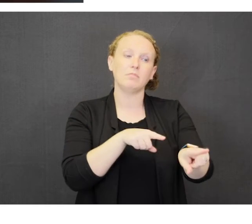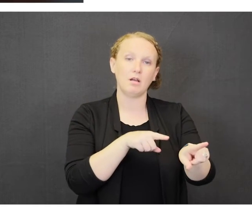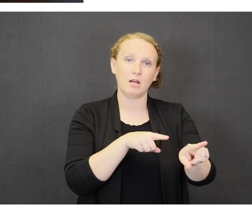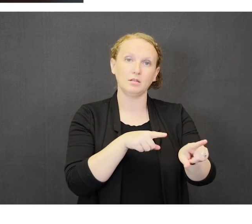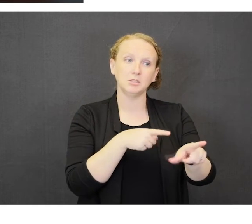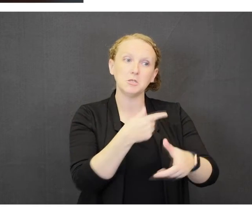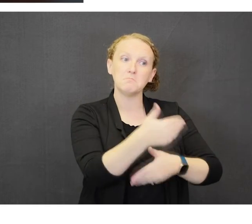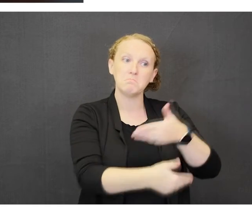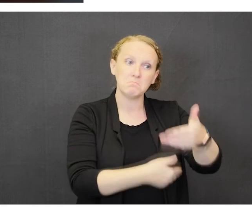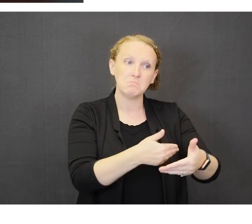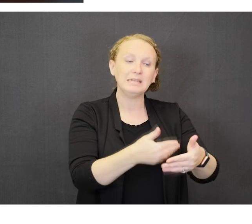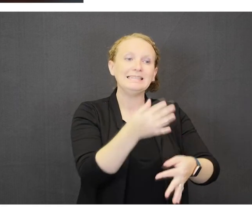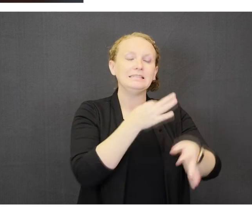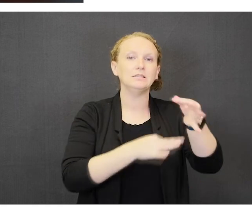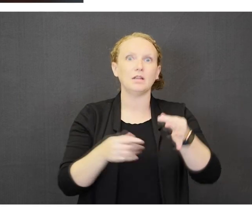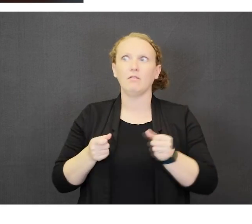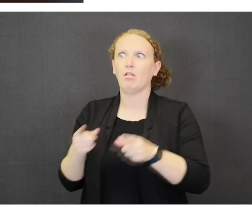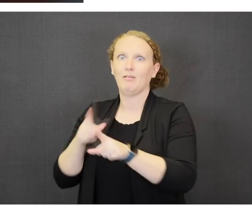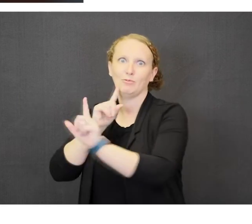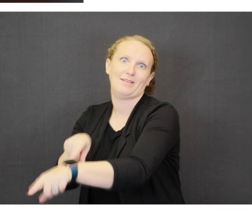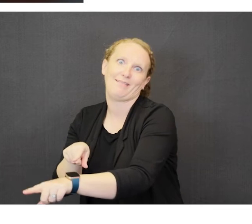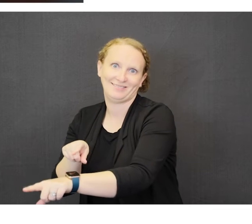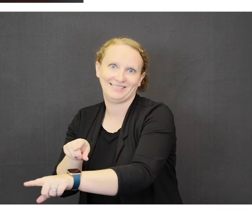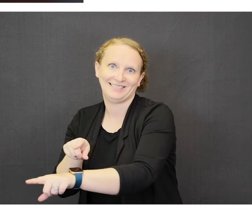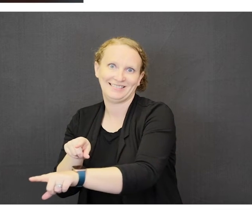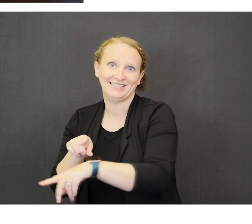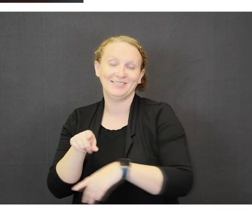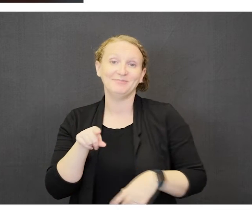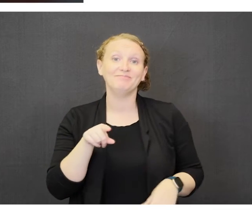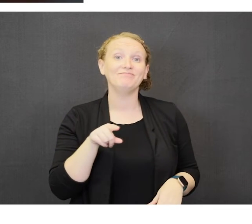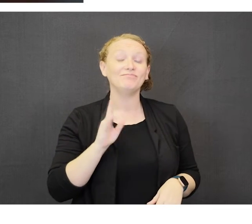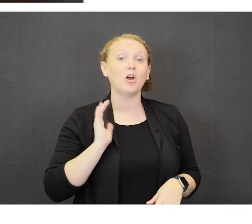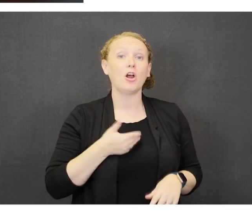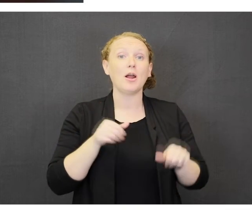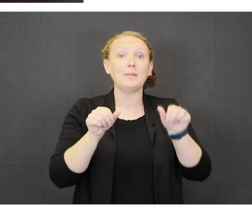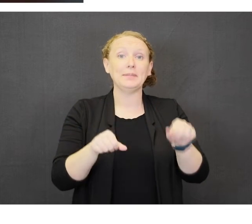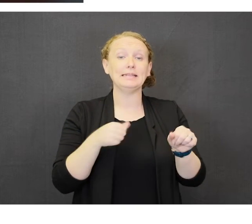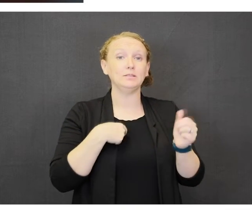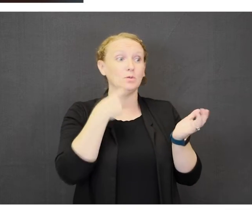Our ability to respond instead of react also helps our